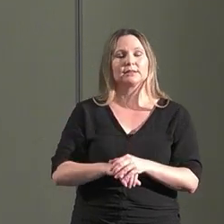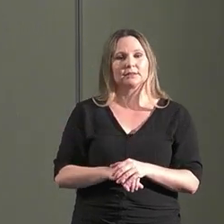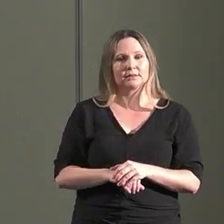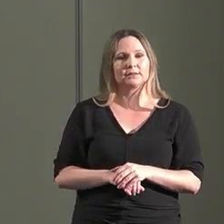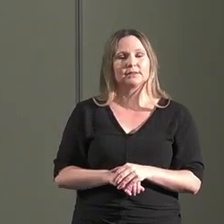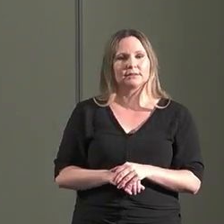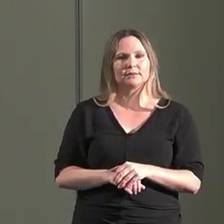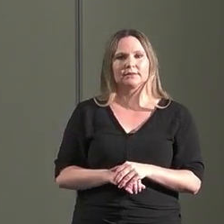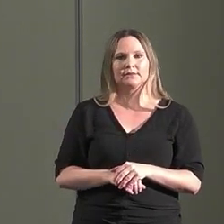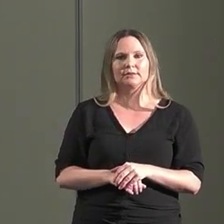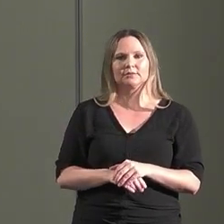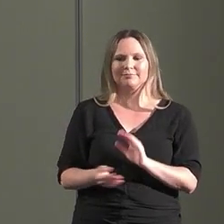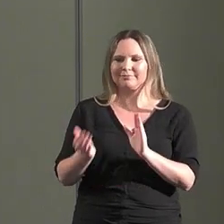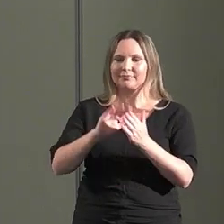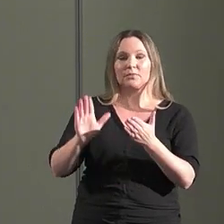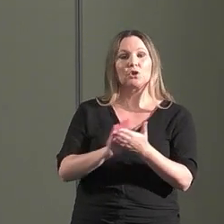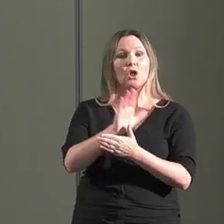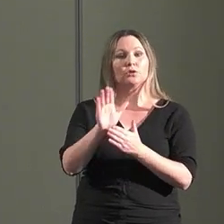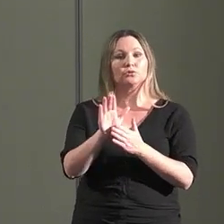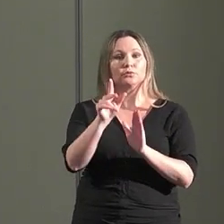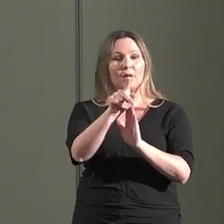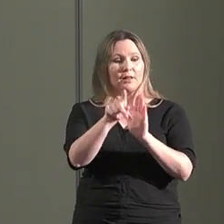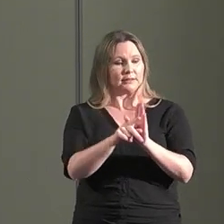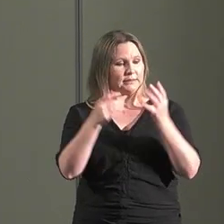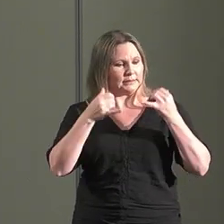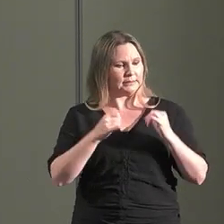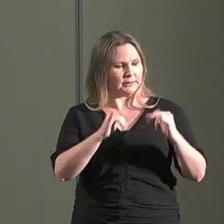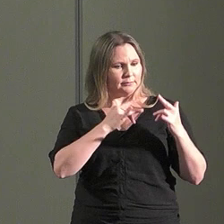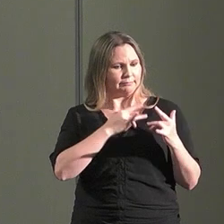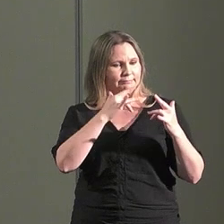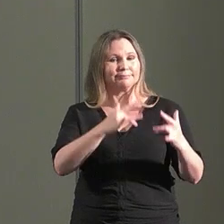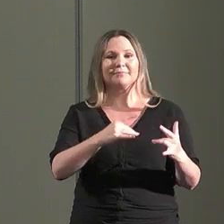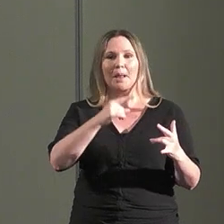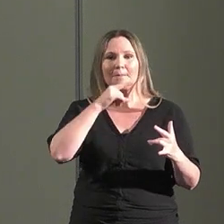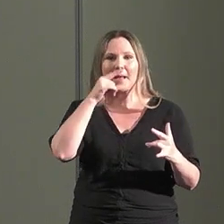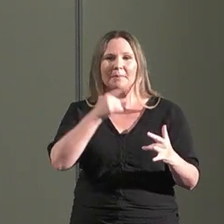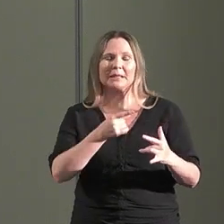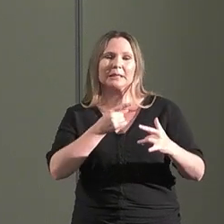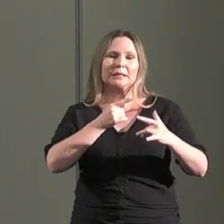And again, institutions with policies tend to be public medium to large with four-year